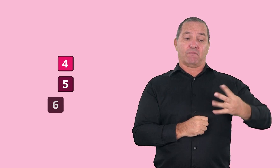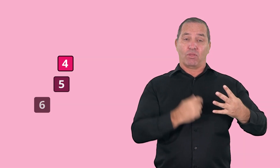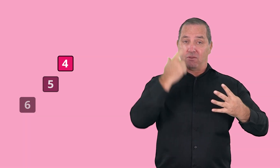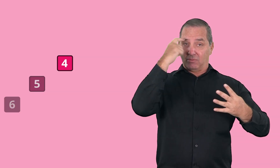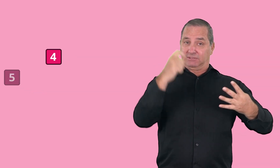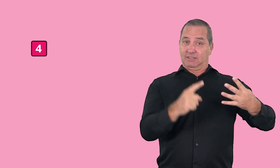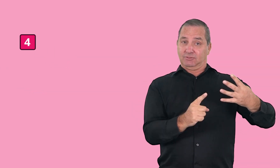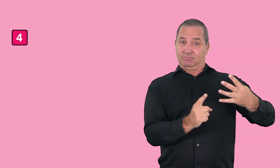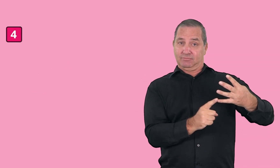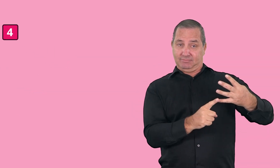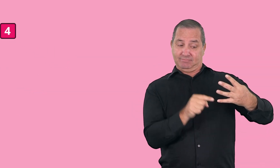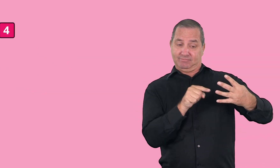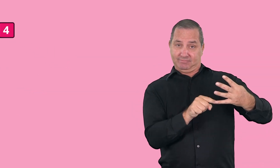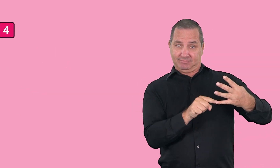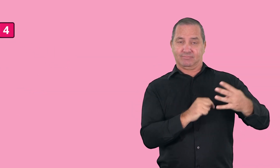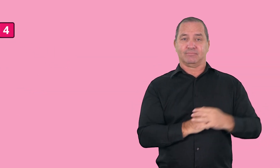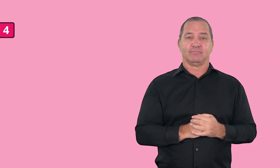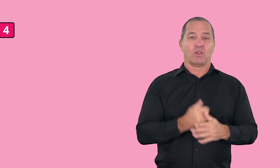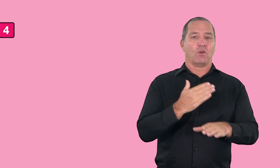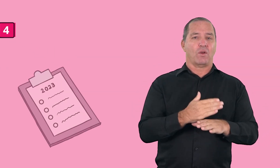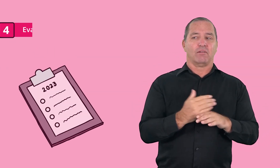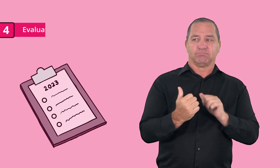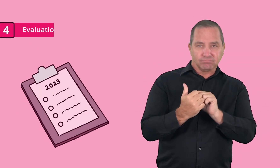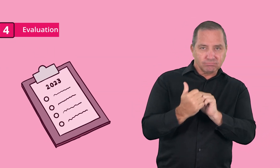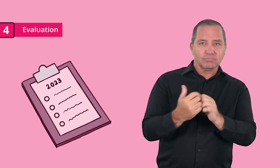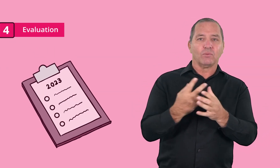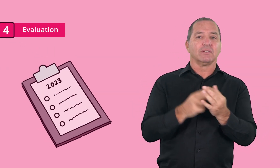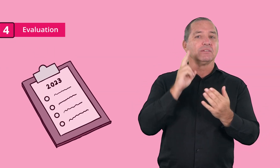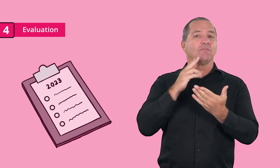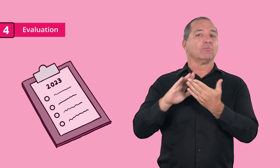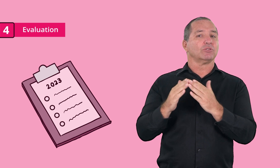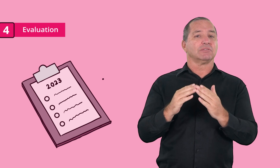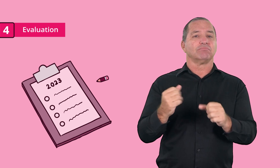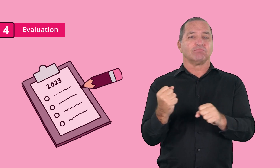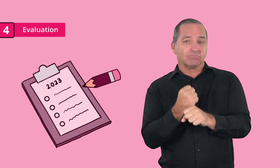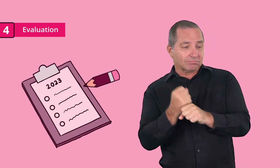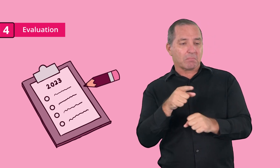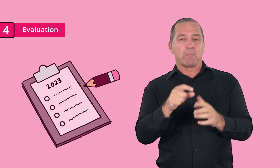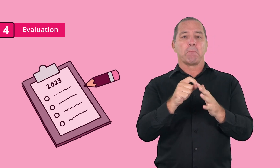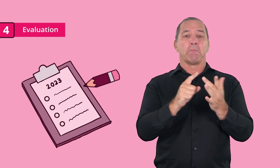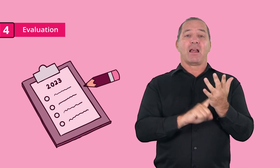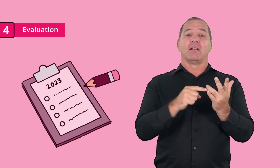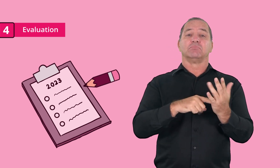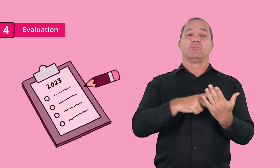Fourth recommendation working with the deaf community